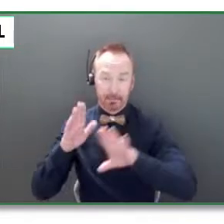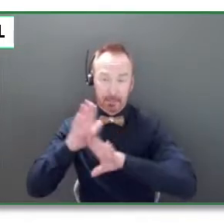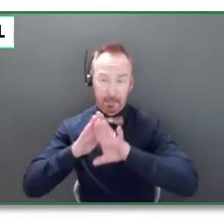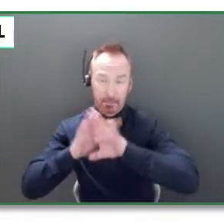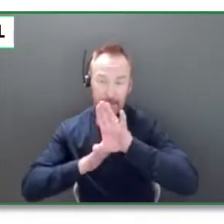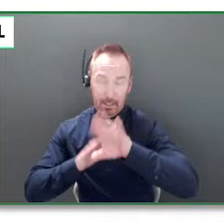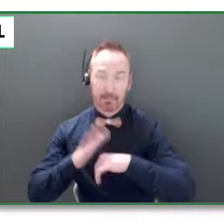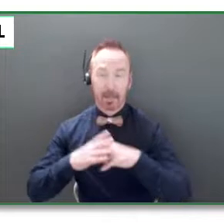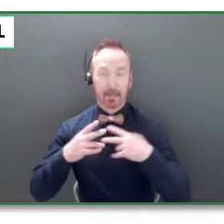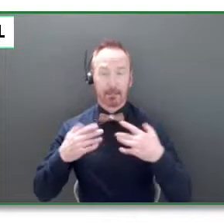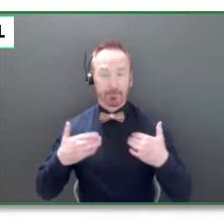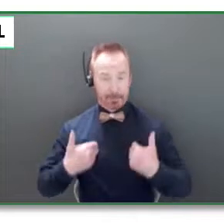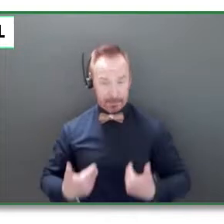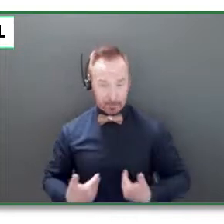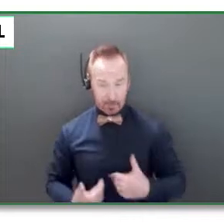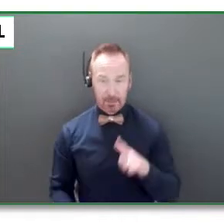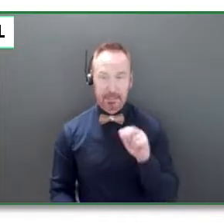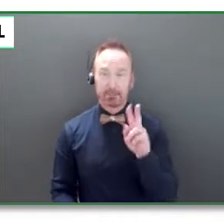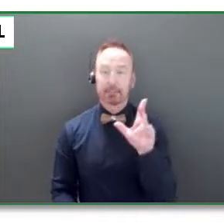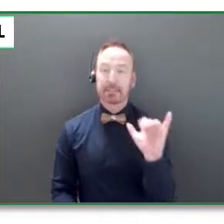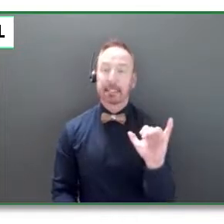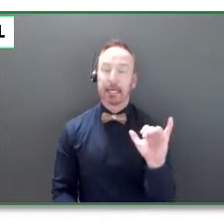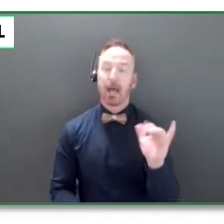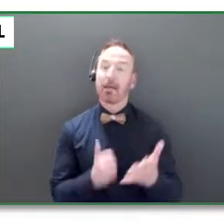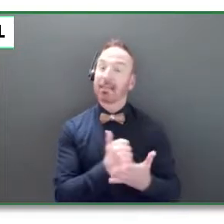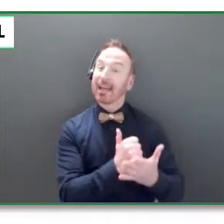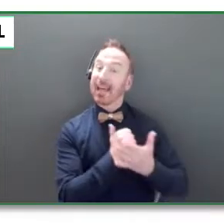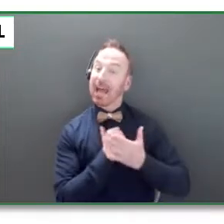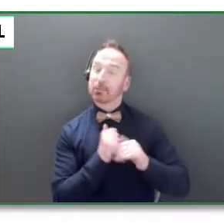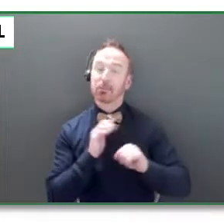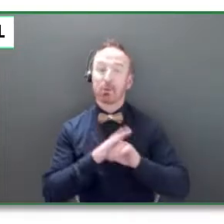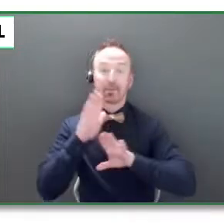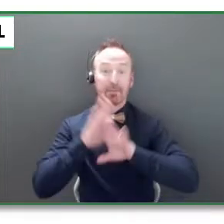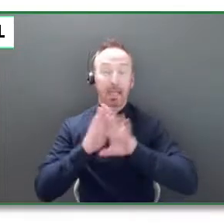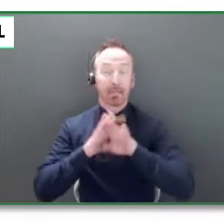This helps increase motivation and active participation which leads to